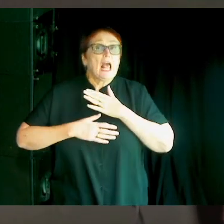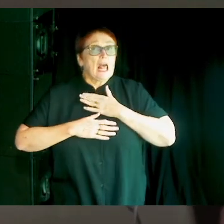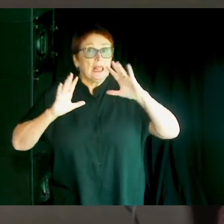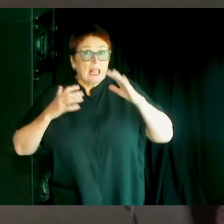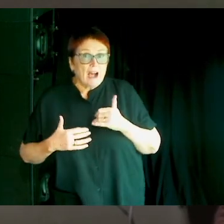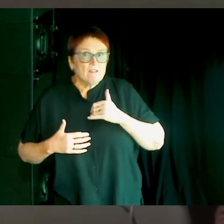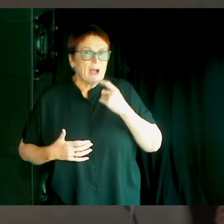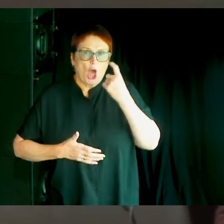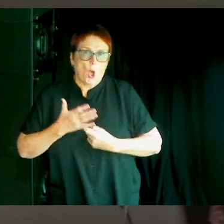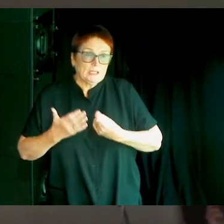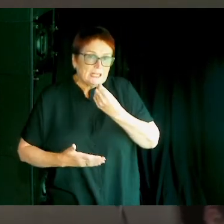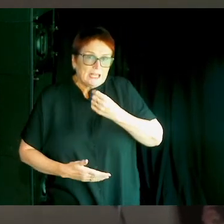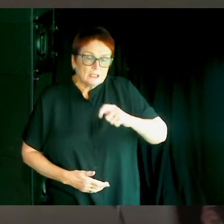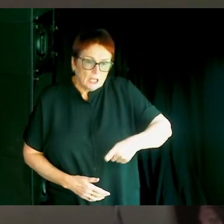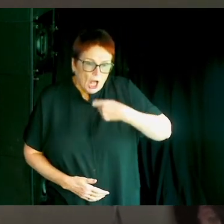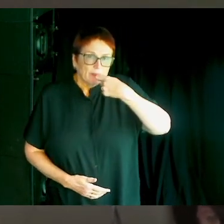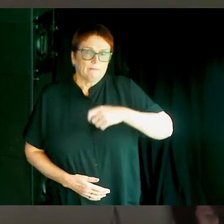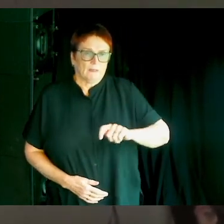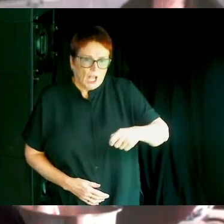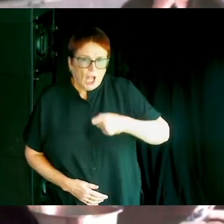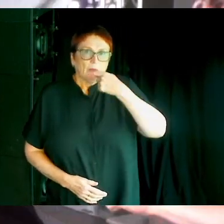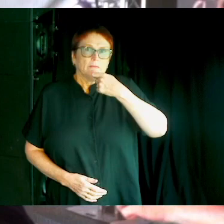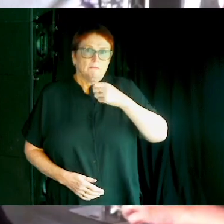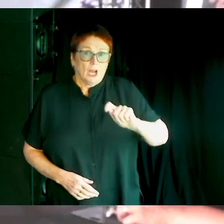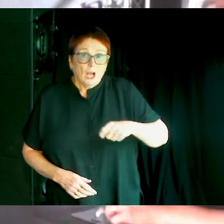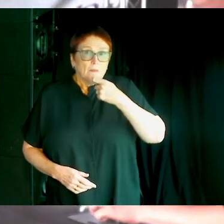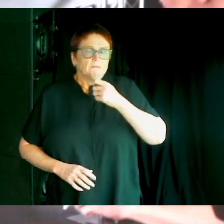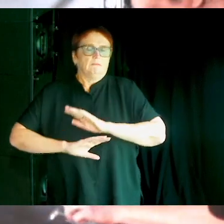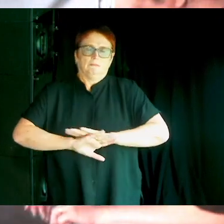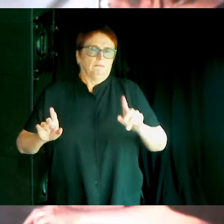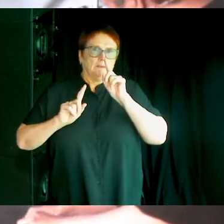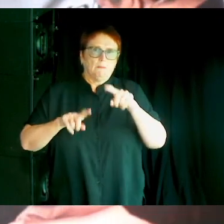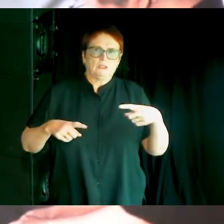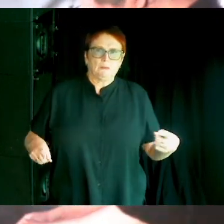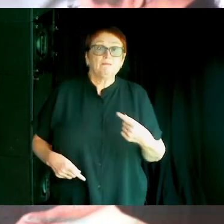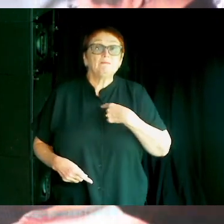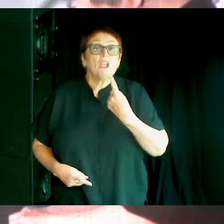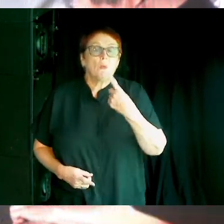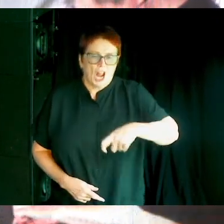challenge you the next time how many can you have I think one spoon yes one spoon is enough